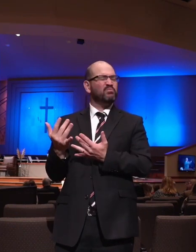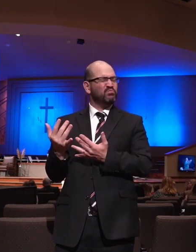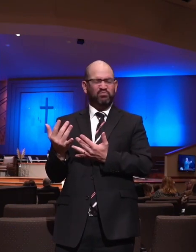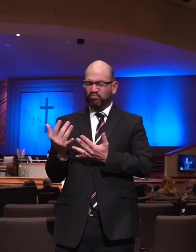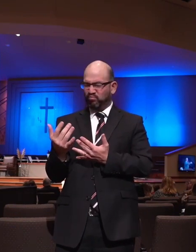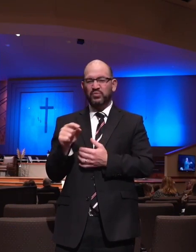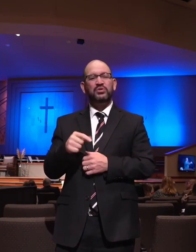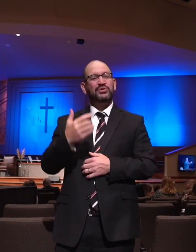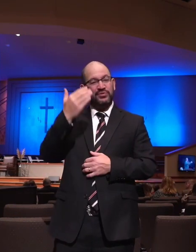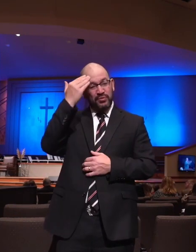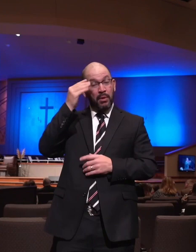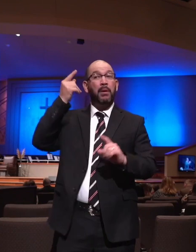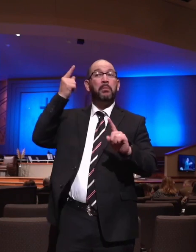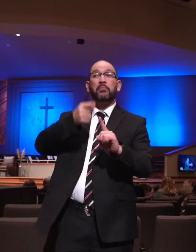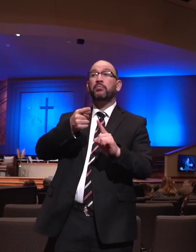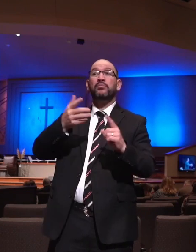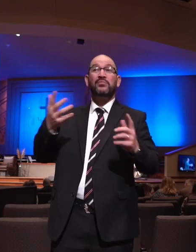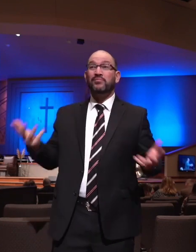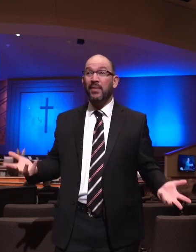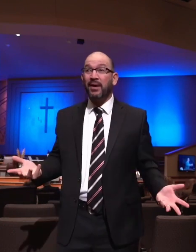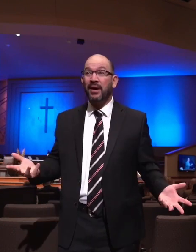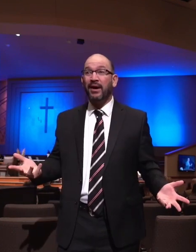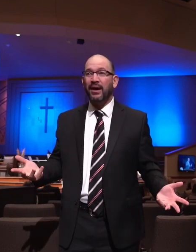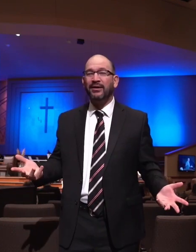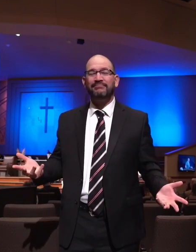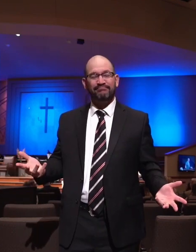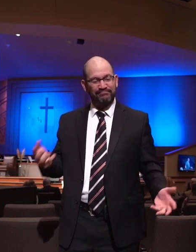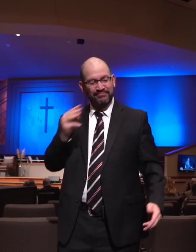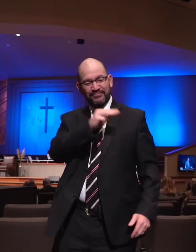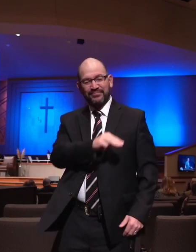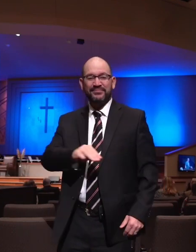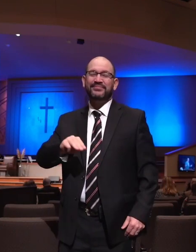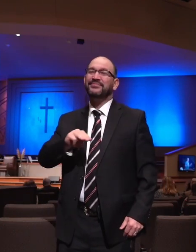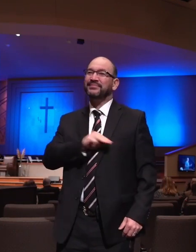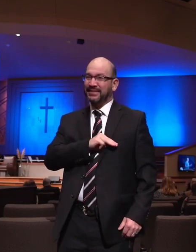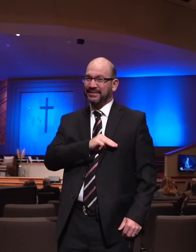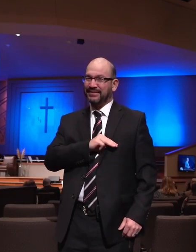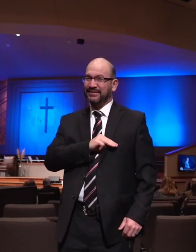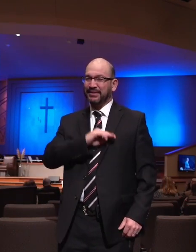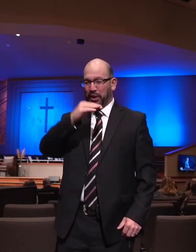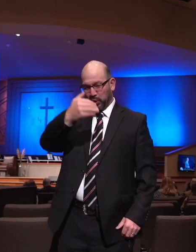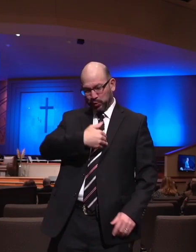knew that every trip is a missions trip now I'm going to tell you something you